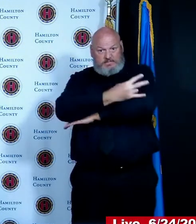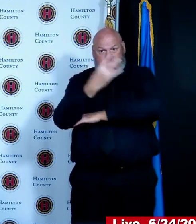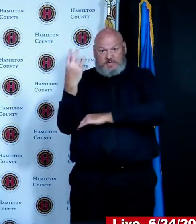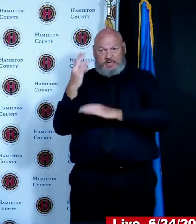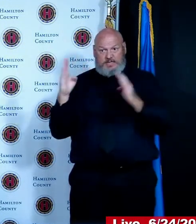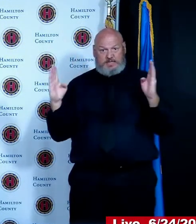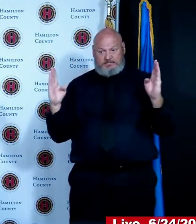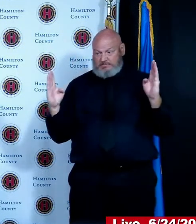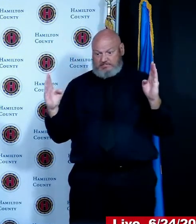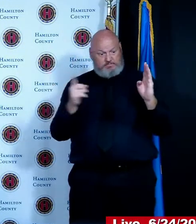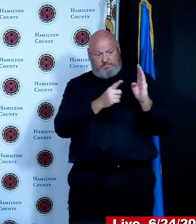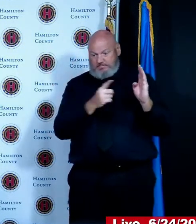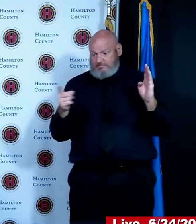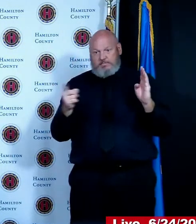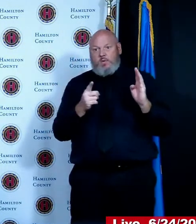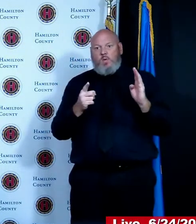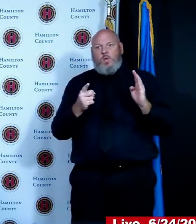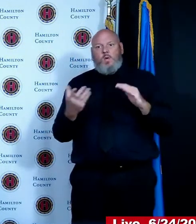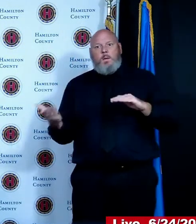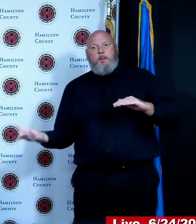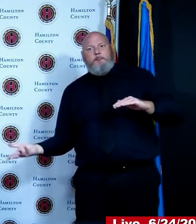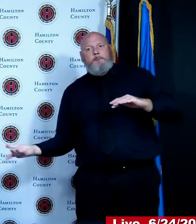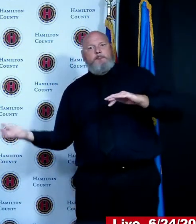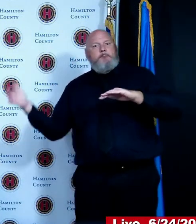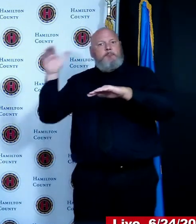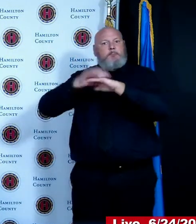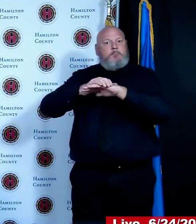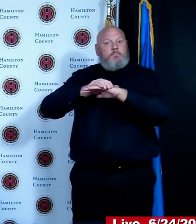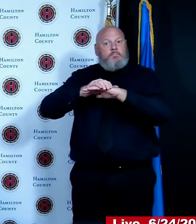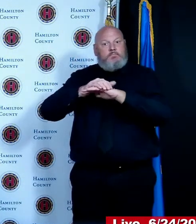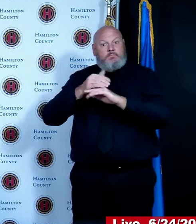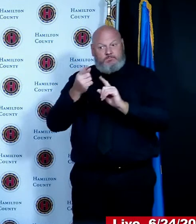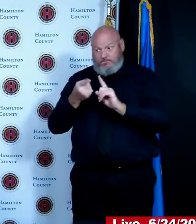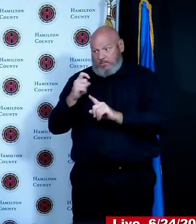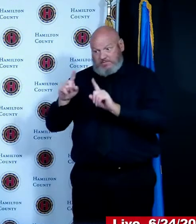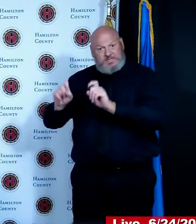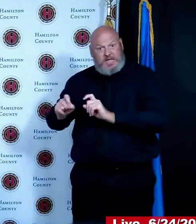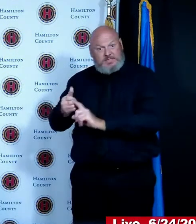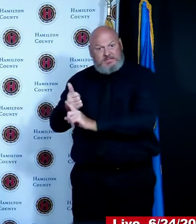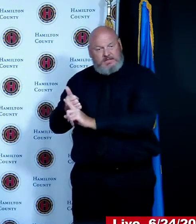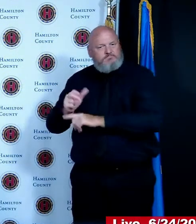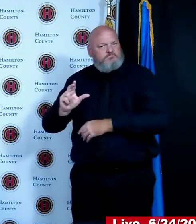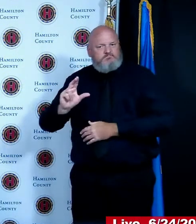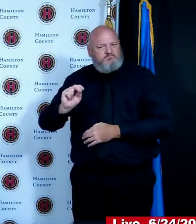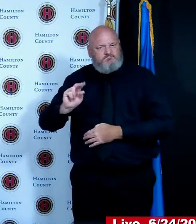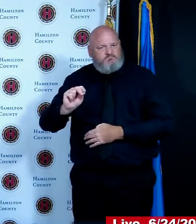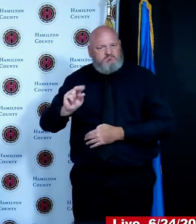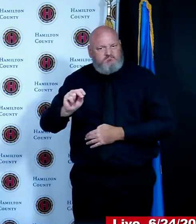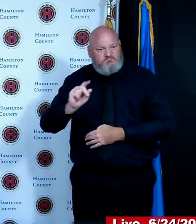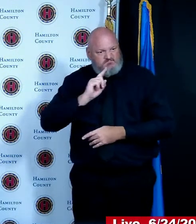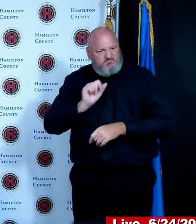we've seen the trends hospitalizations are ticking up and so let me give you a